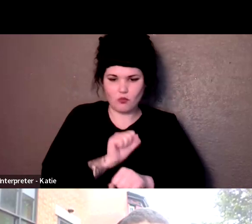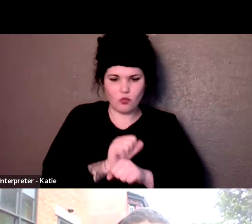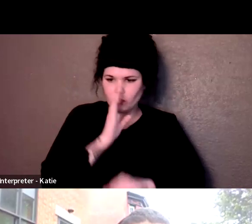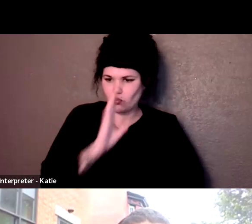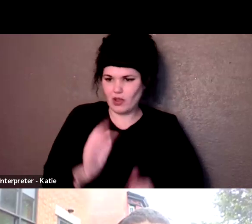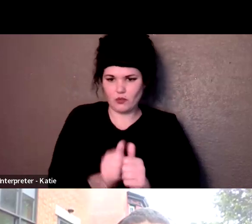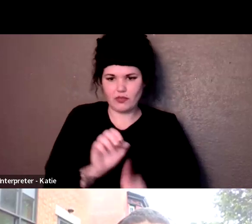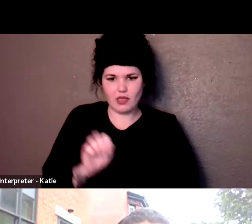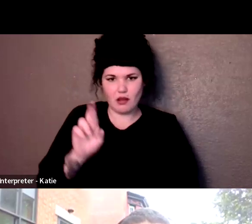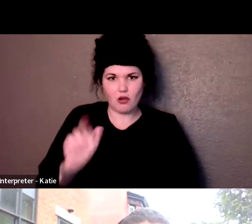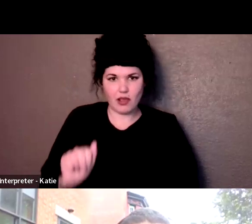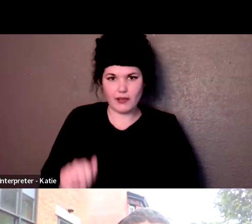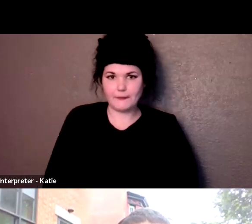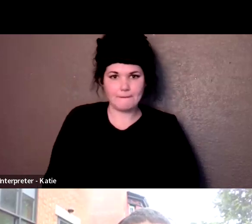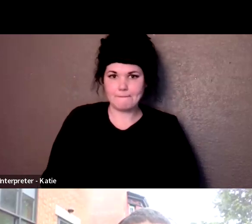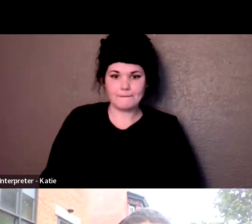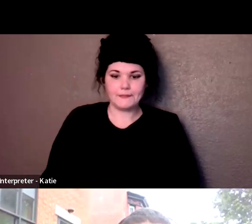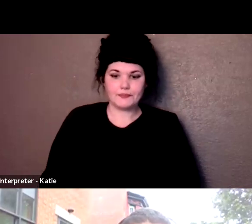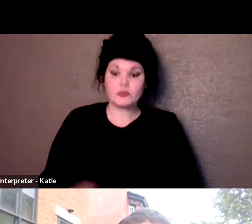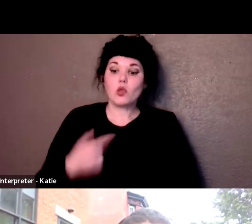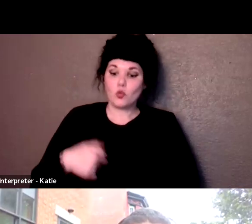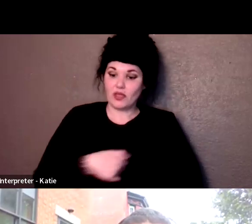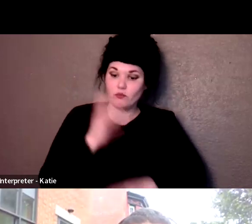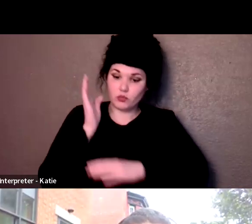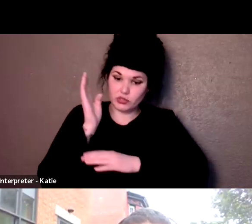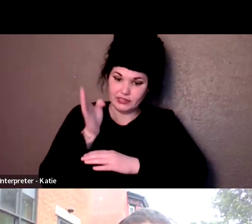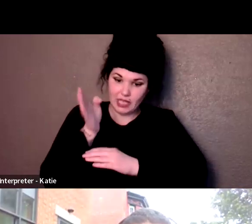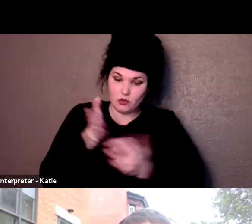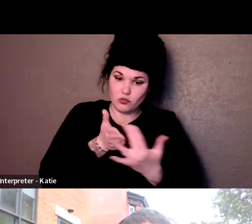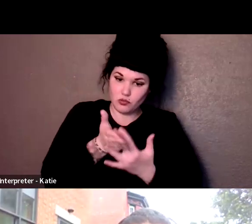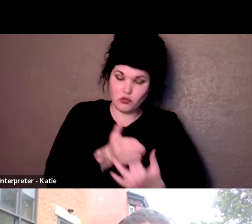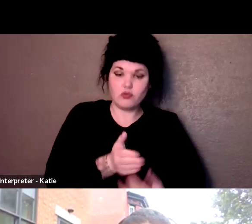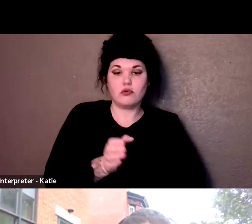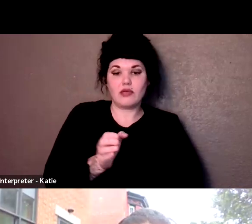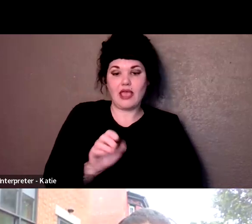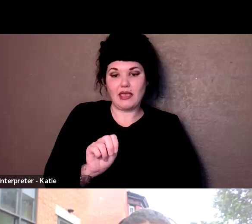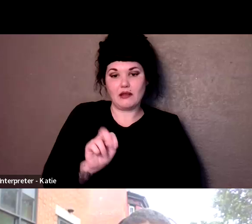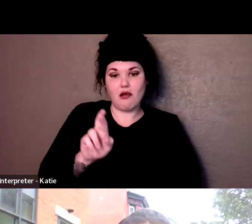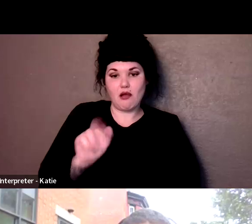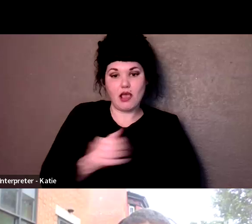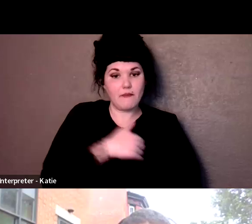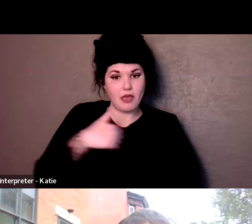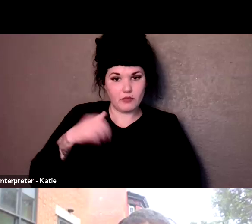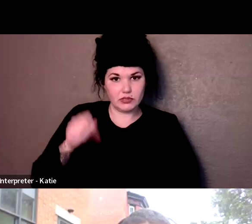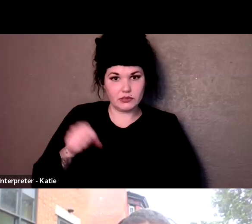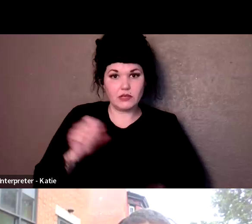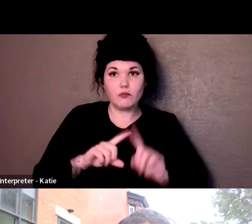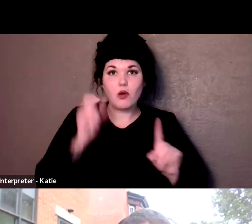were through NRA members, and we recognize that we need to be respectful of gun owners.